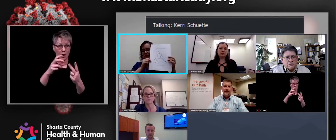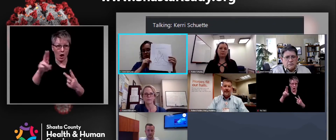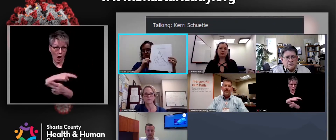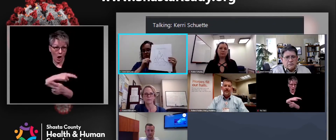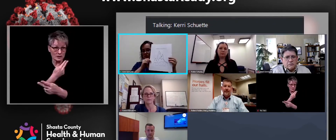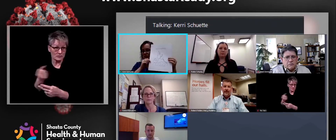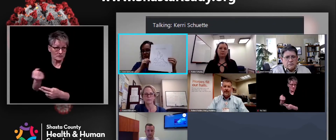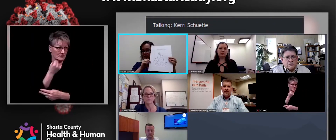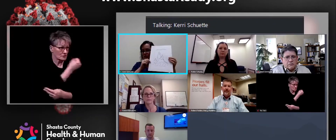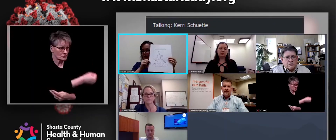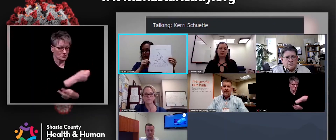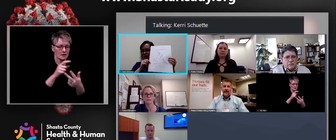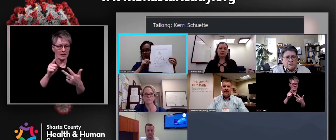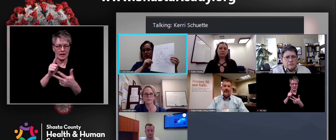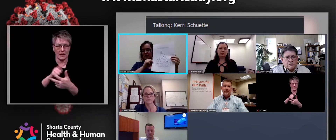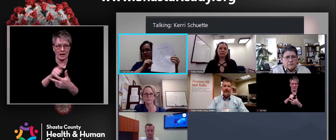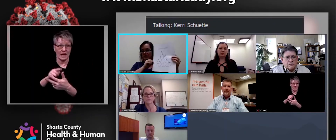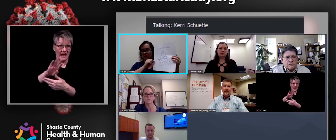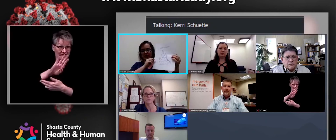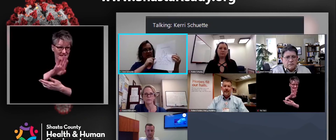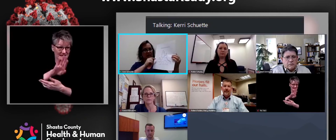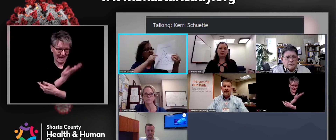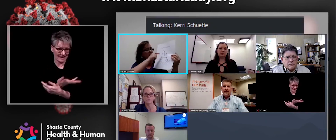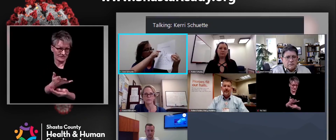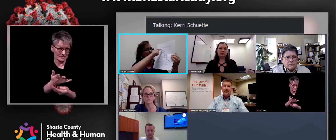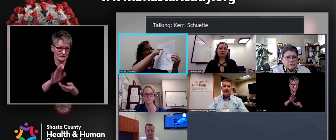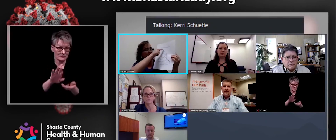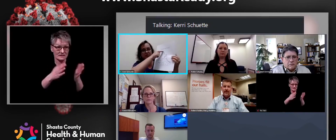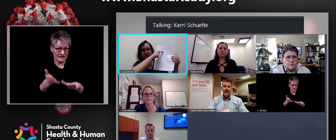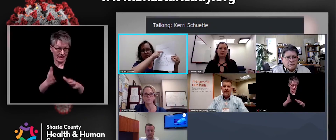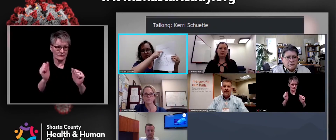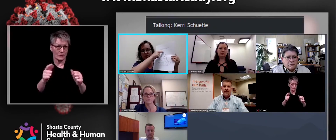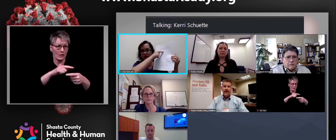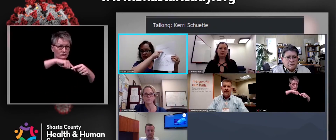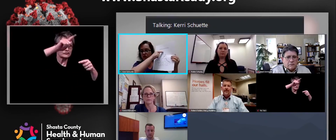And so, as we mentioned last week, you'll see a spike in cases right here that started